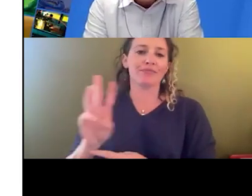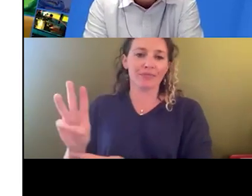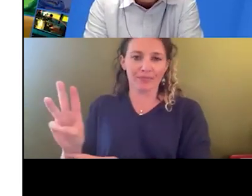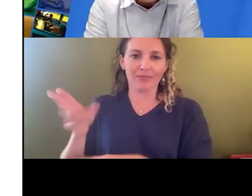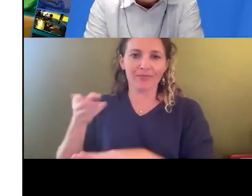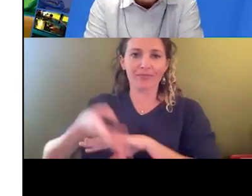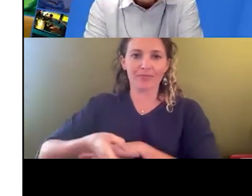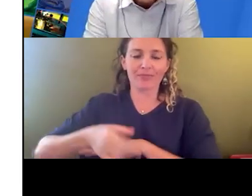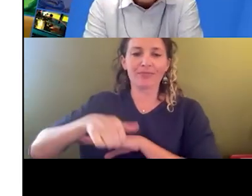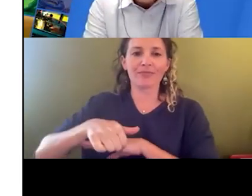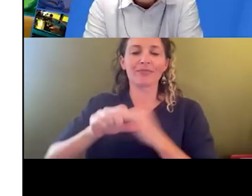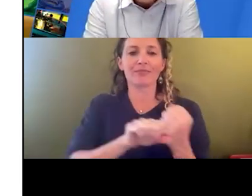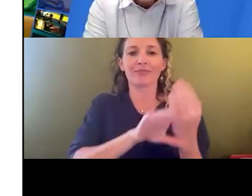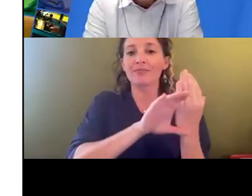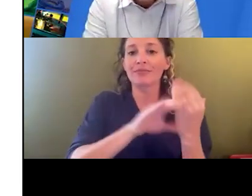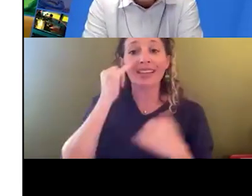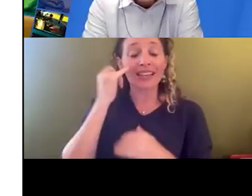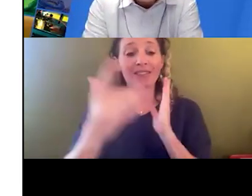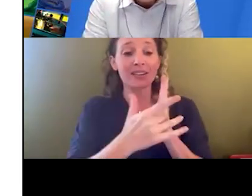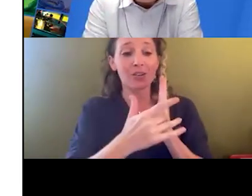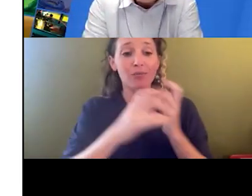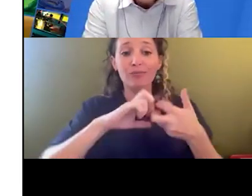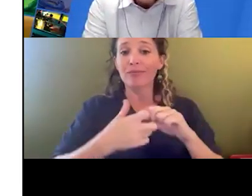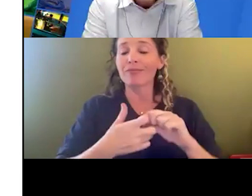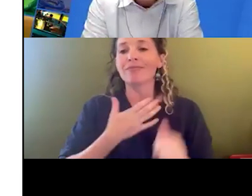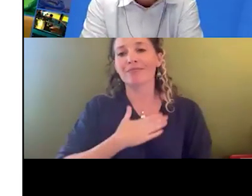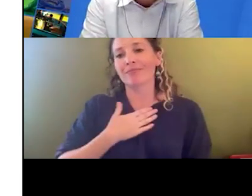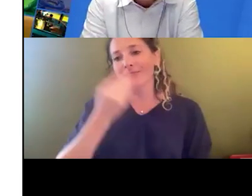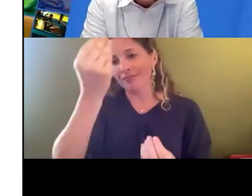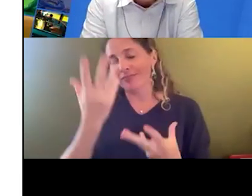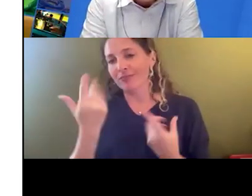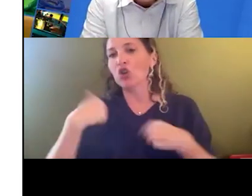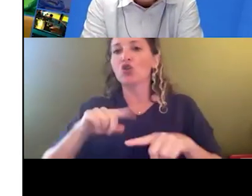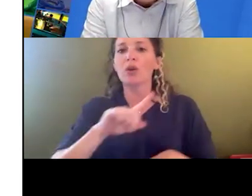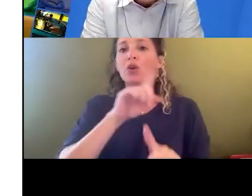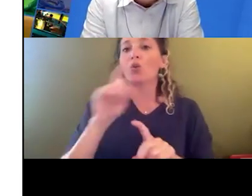difficulties during this presentation, please let us know in Q&A, and someone will assist you.